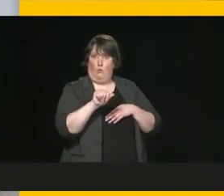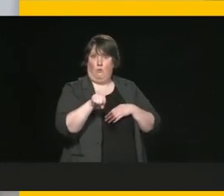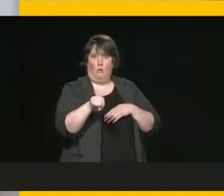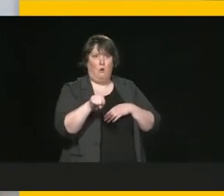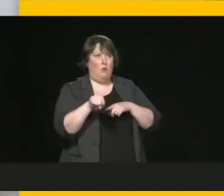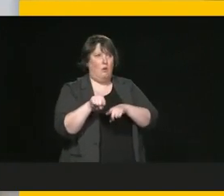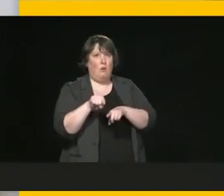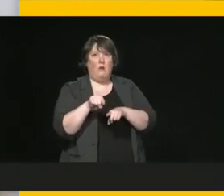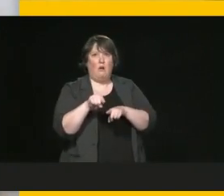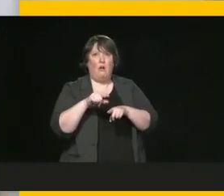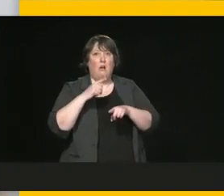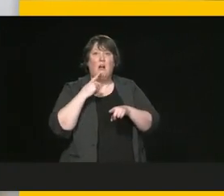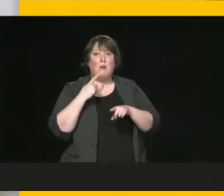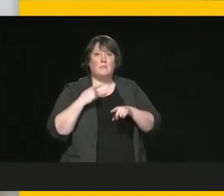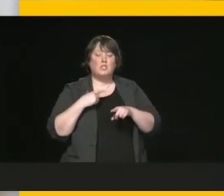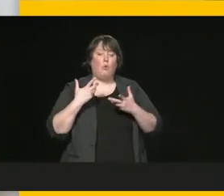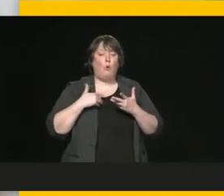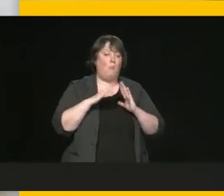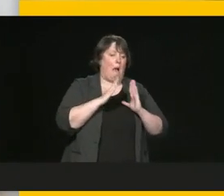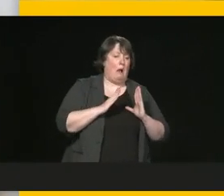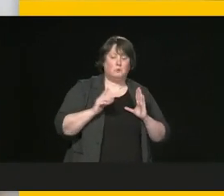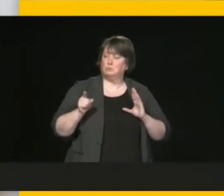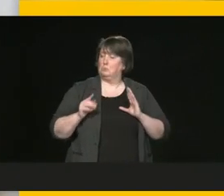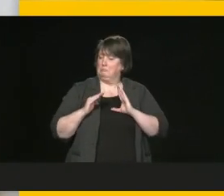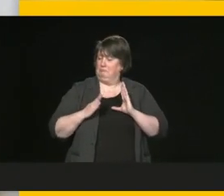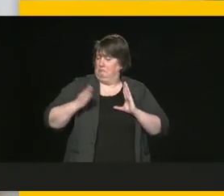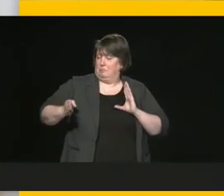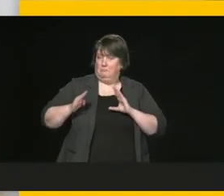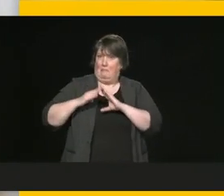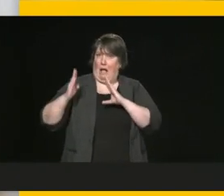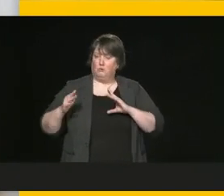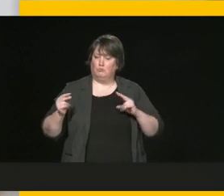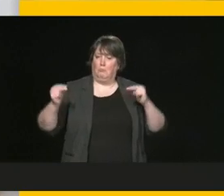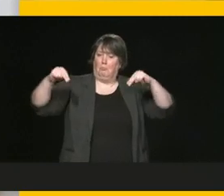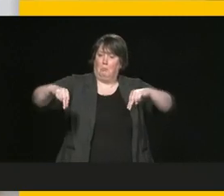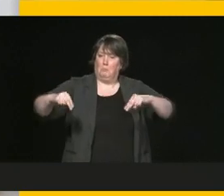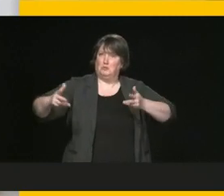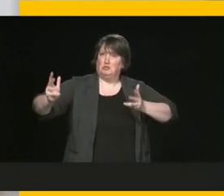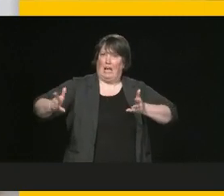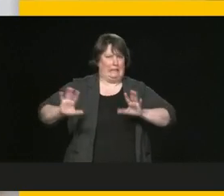OTTAWA'S LOCAL EXPERTS TELLING PEOPLE TO BASICALLY NOT CHAT ON